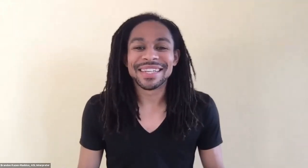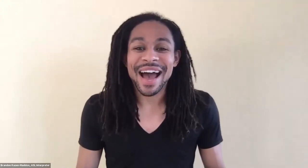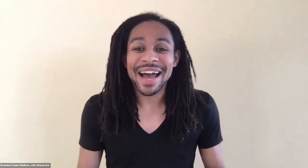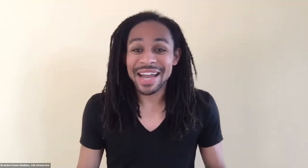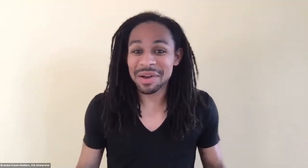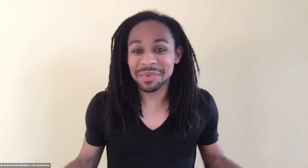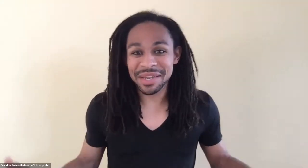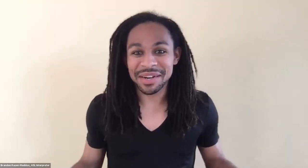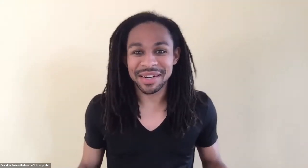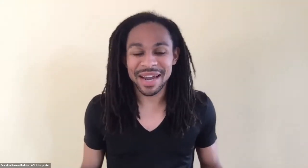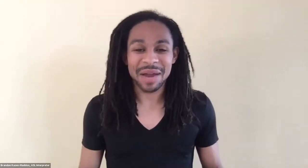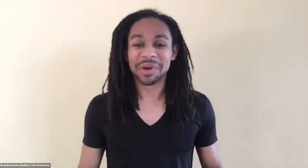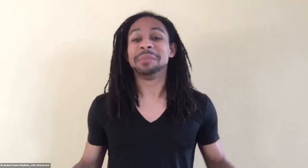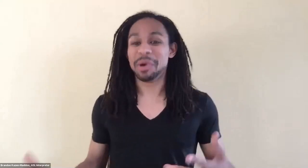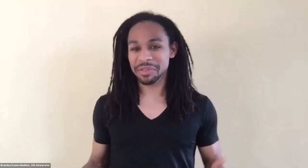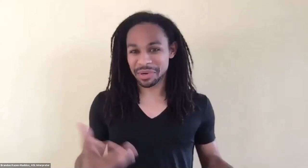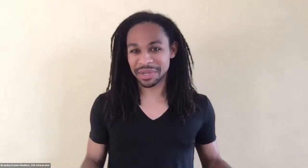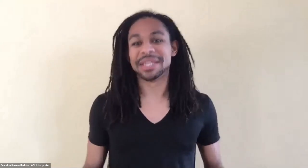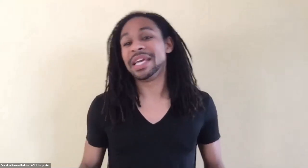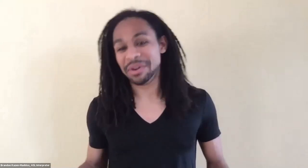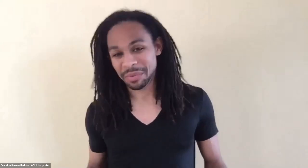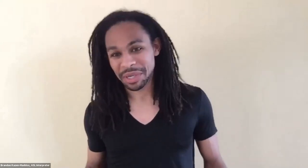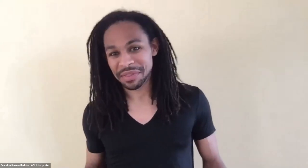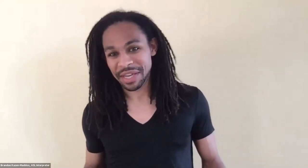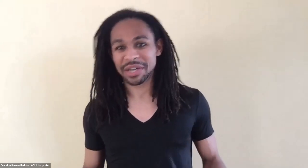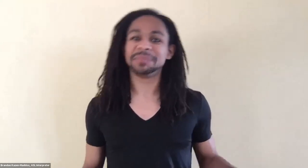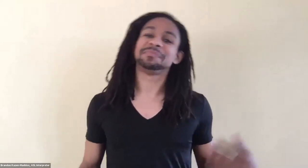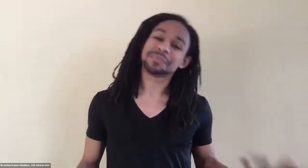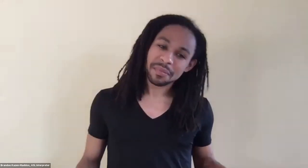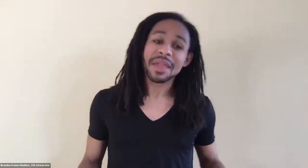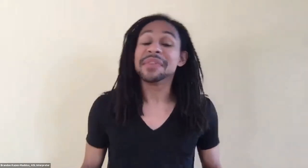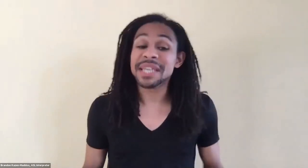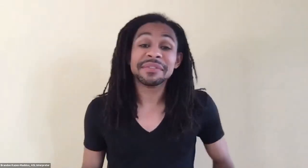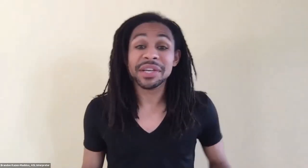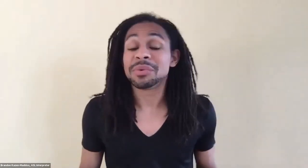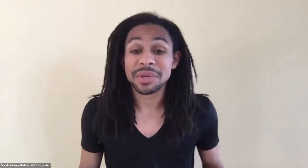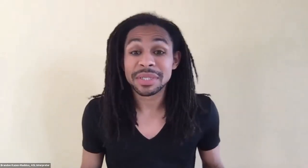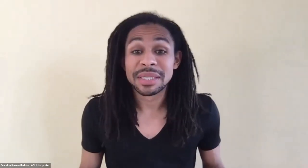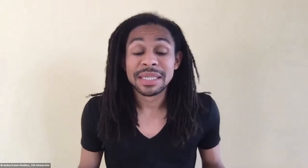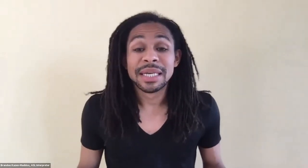And now I'm here, and I work in both worlds, in the hearing world in theater and the Deaf theater world.